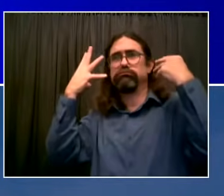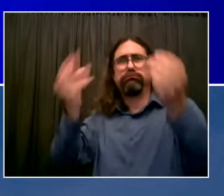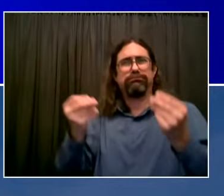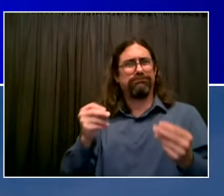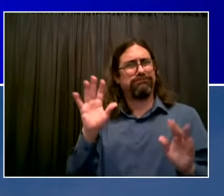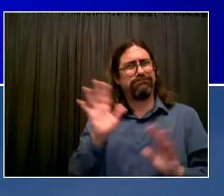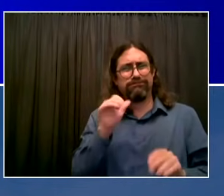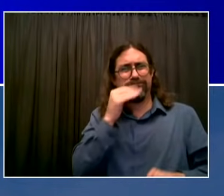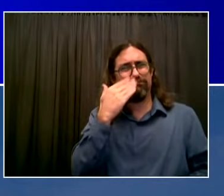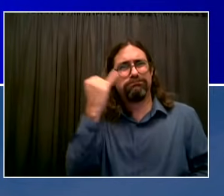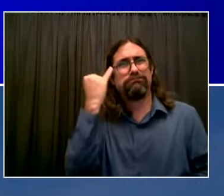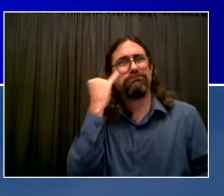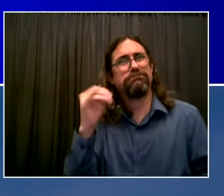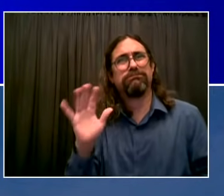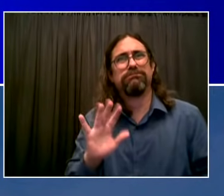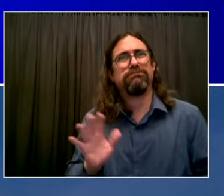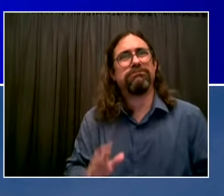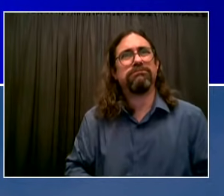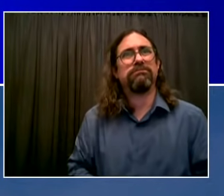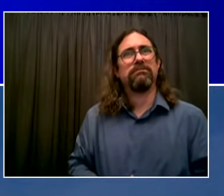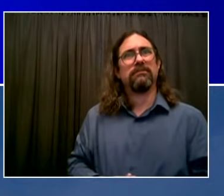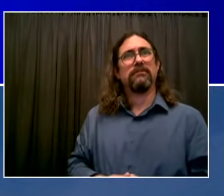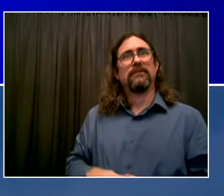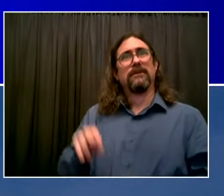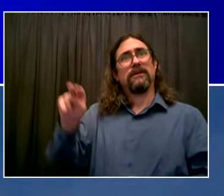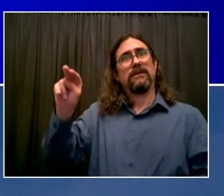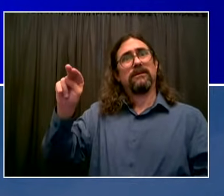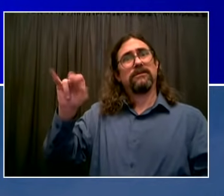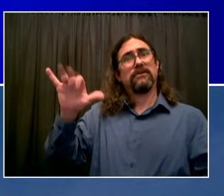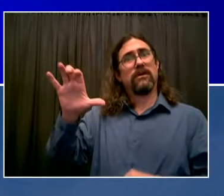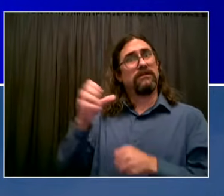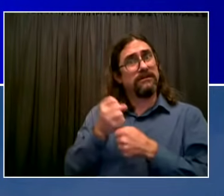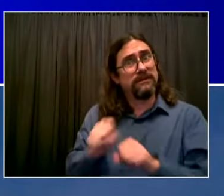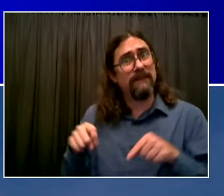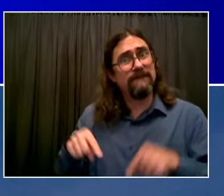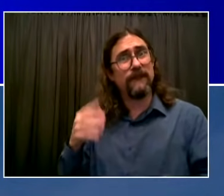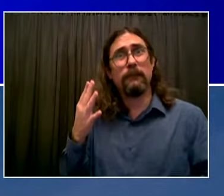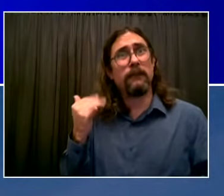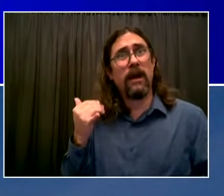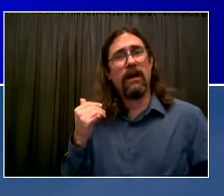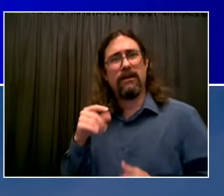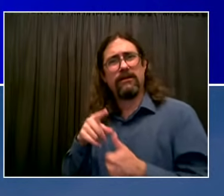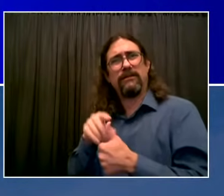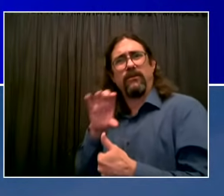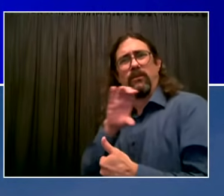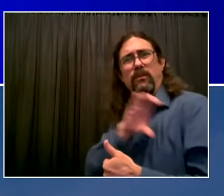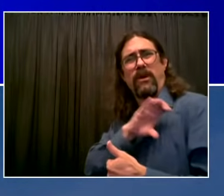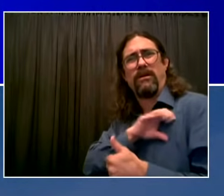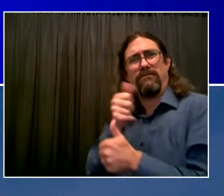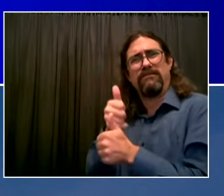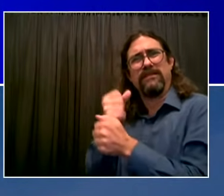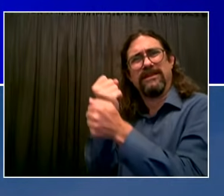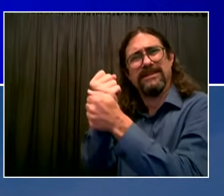WE'RE THE SAFEST BIG CITY BECAUSE GREAT POLICING, GREAT COMMUNITY INVOLVEMENT AND